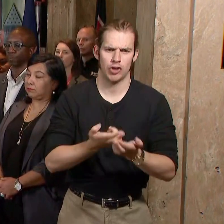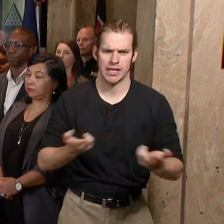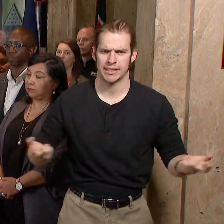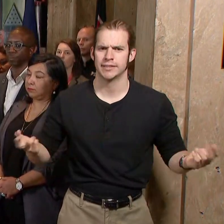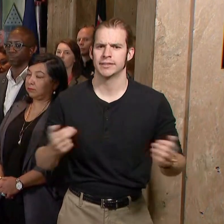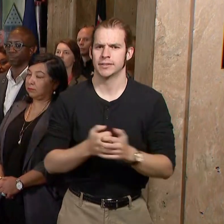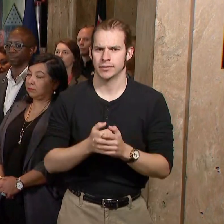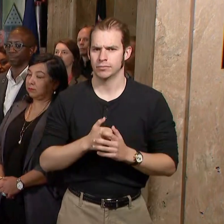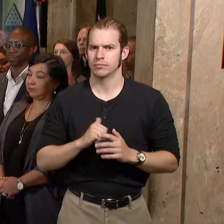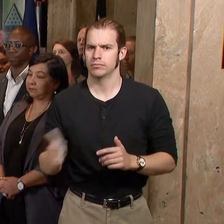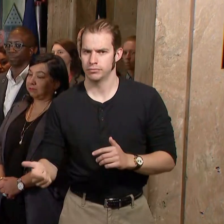Thank you.